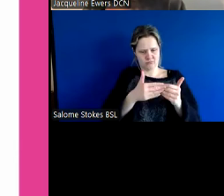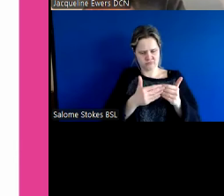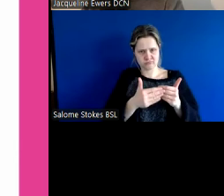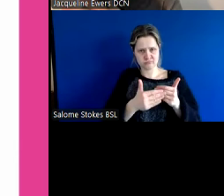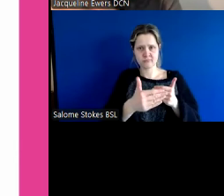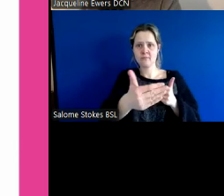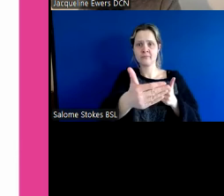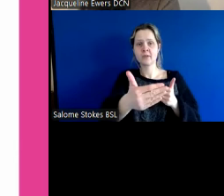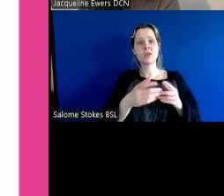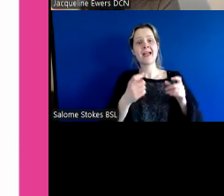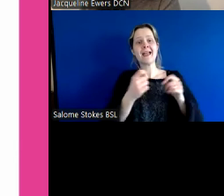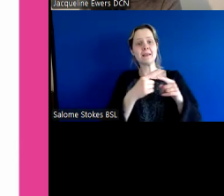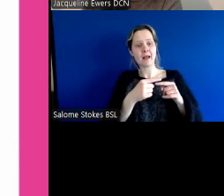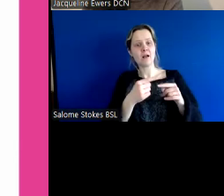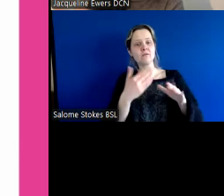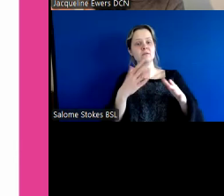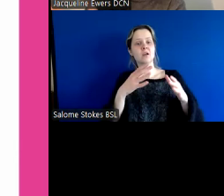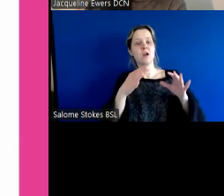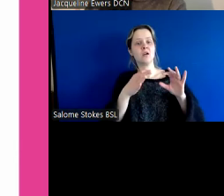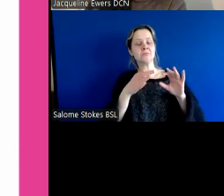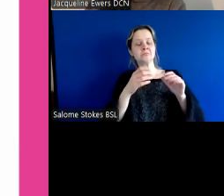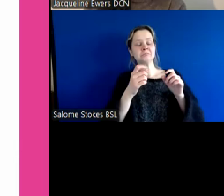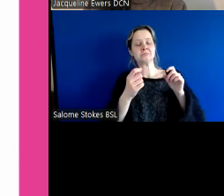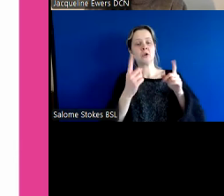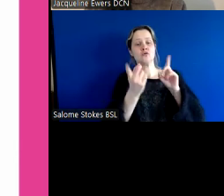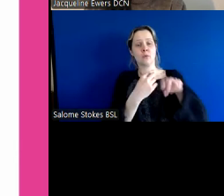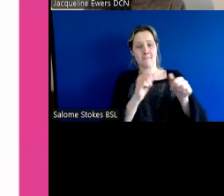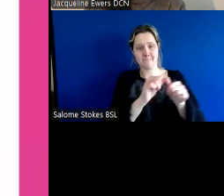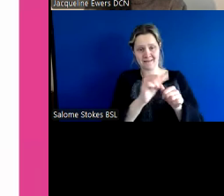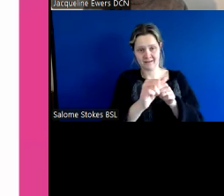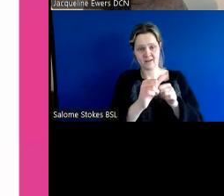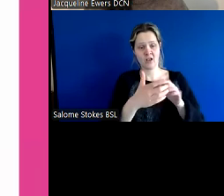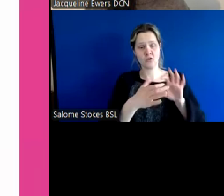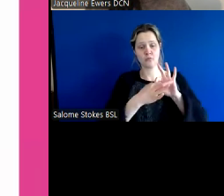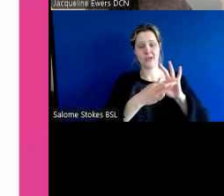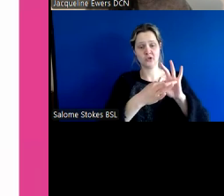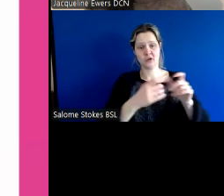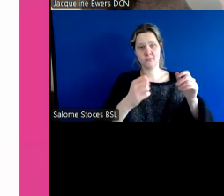the emails will perform better and you'll build that customer relationship that you're looking to create,